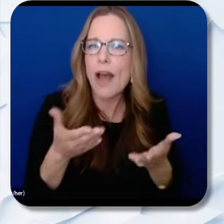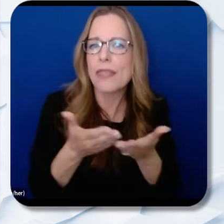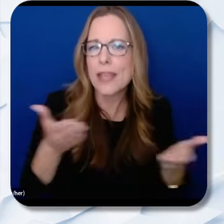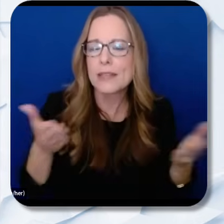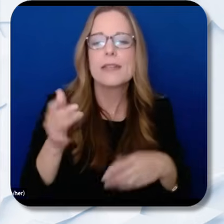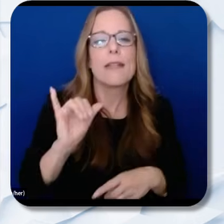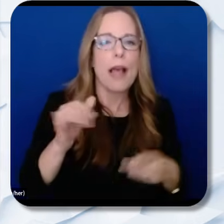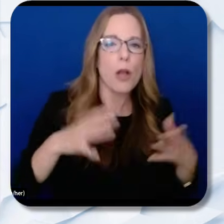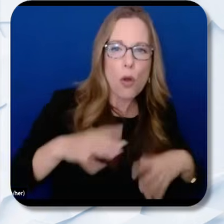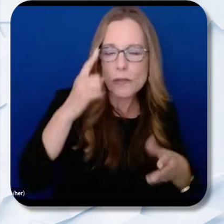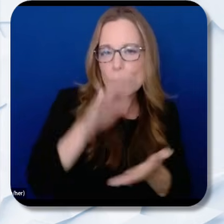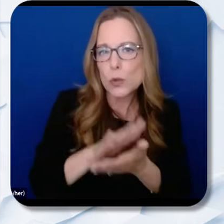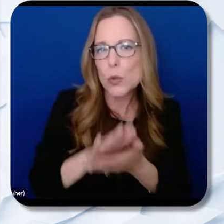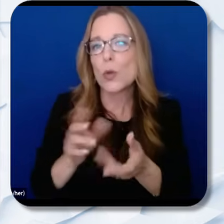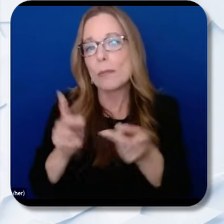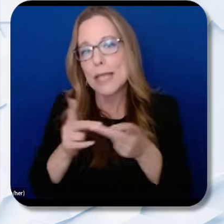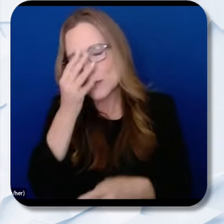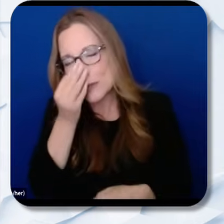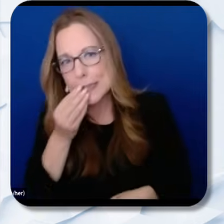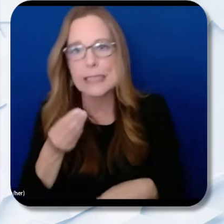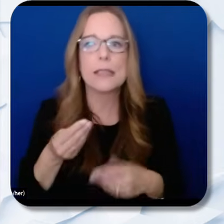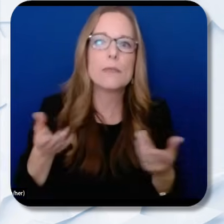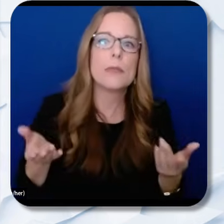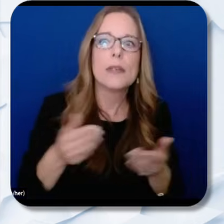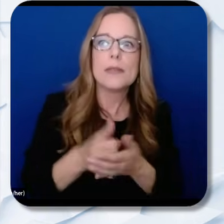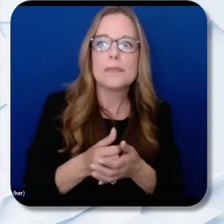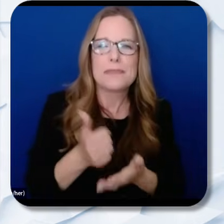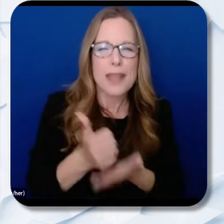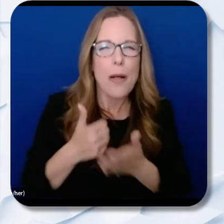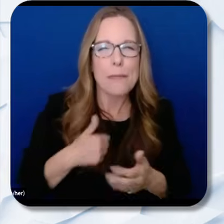bicycle for transportation, part-time work. I think most importantly, they connected me with,